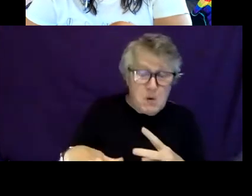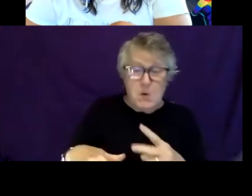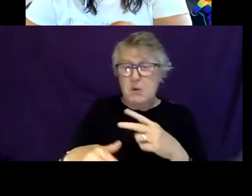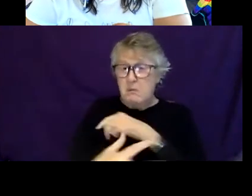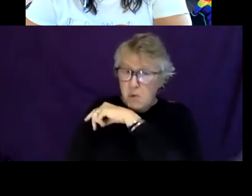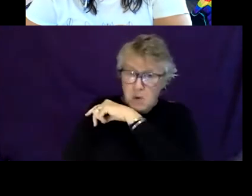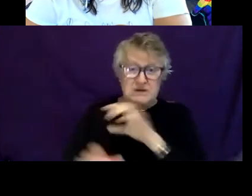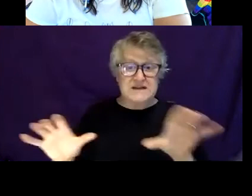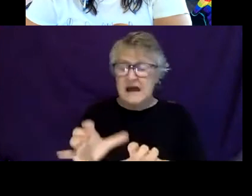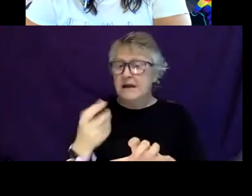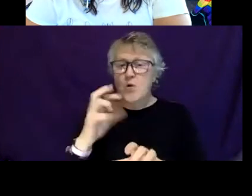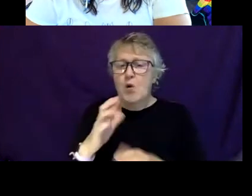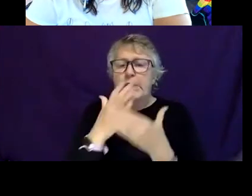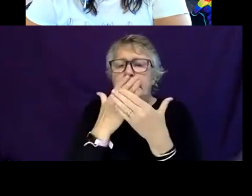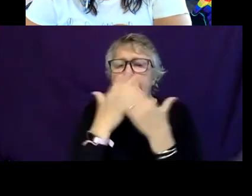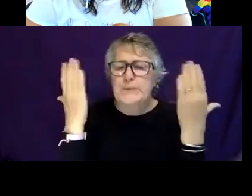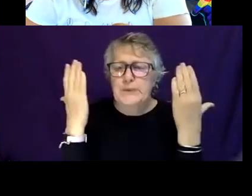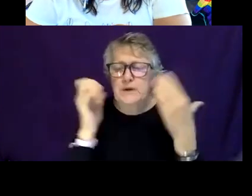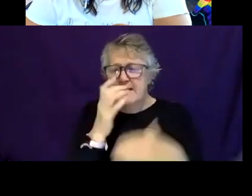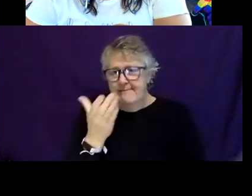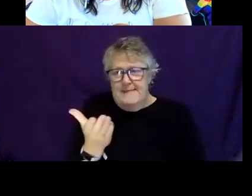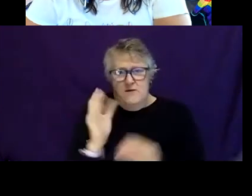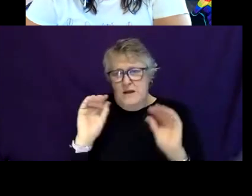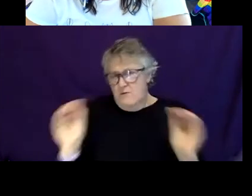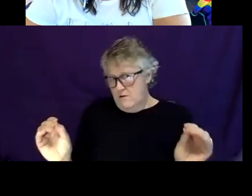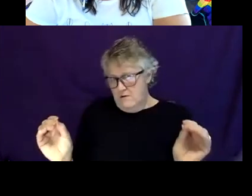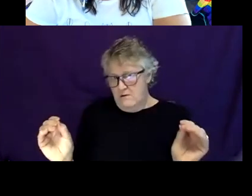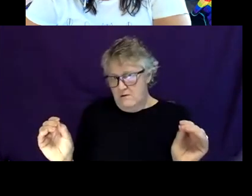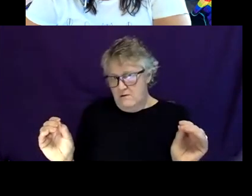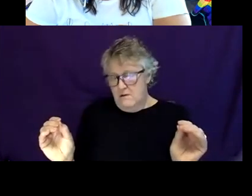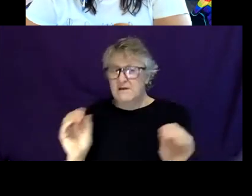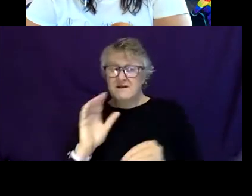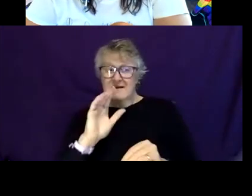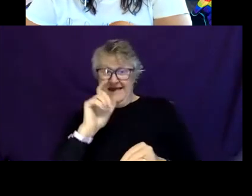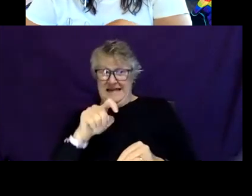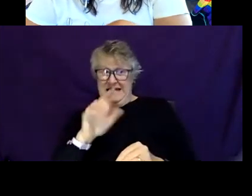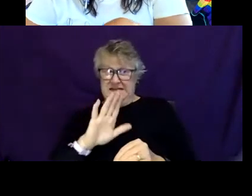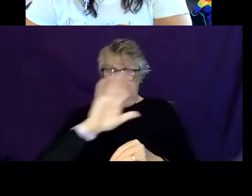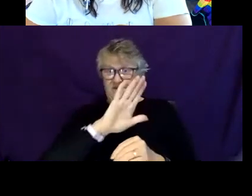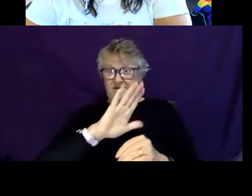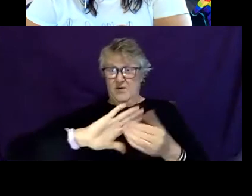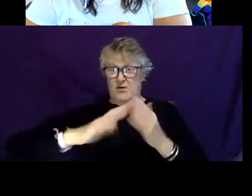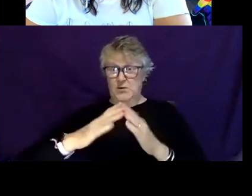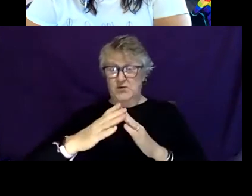And that the health needs of our communities weren't being prioritized.